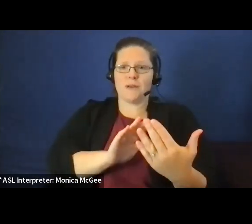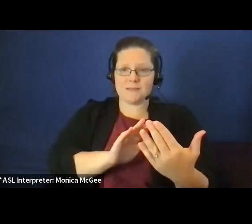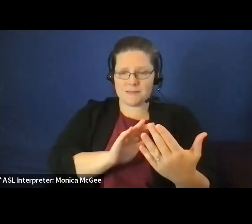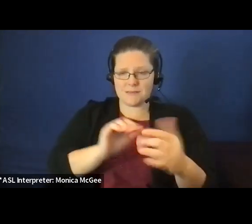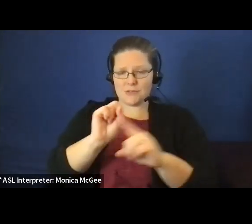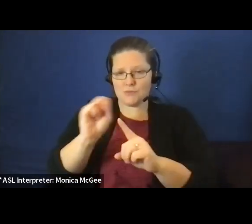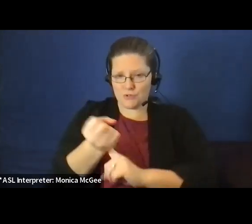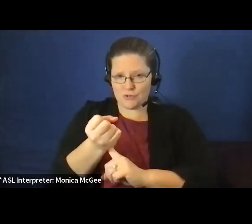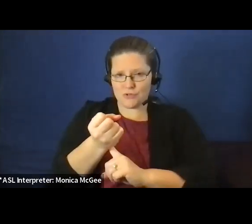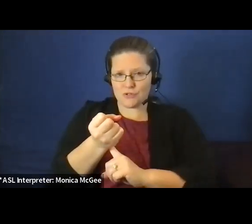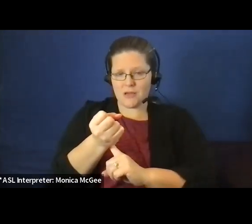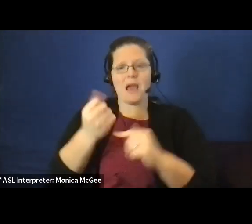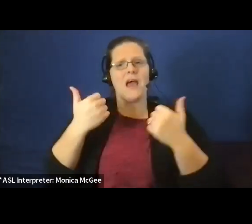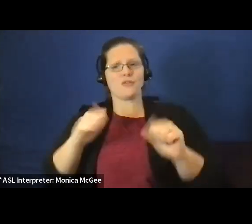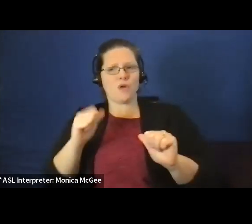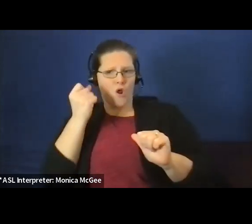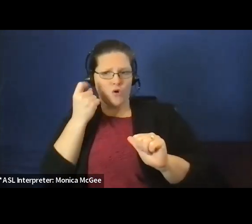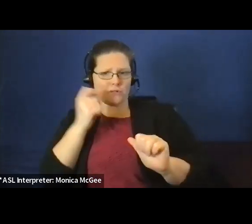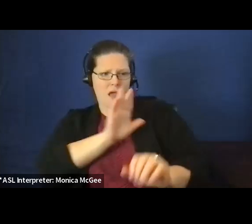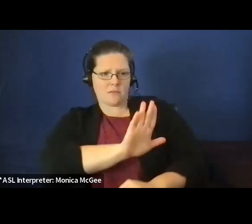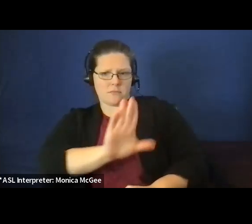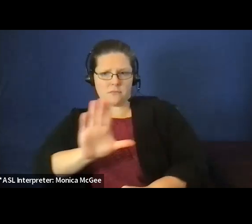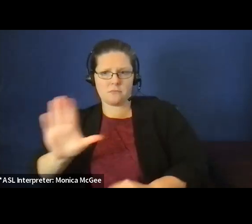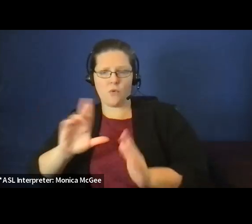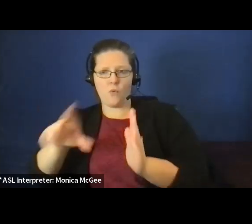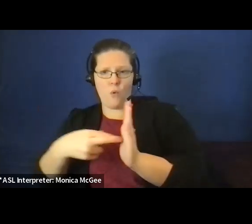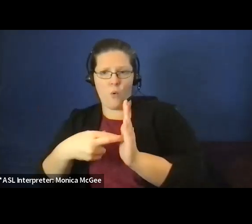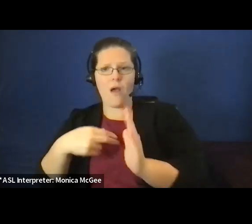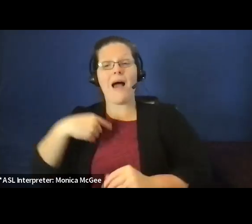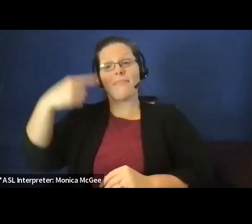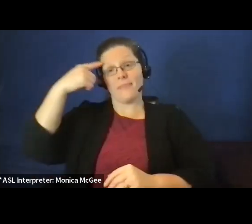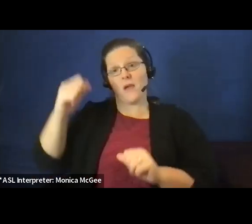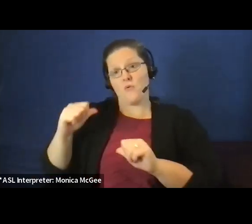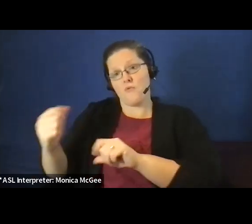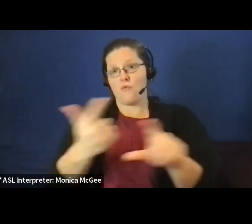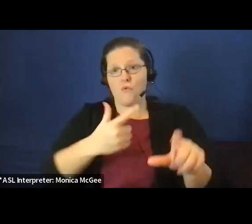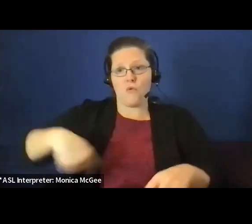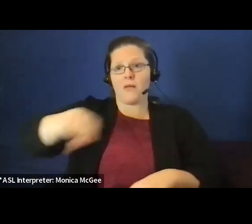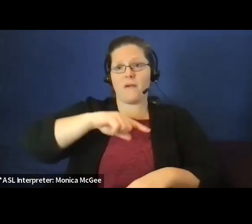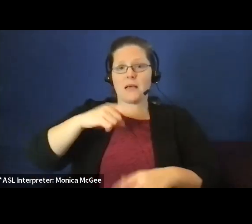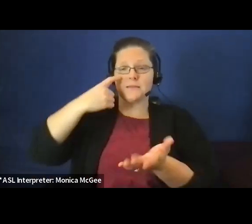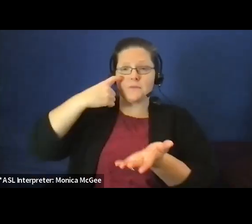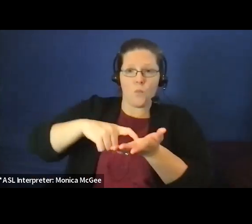on systemic barriers and why they're in place and how we can better address